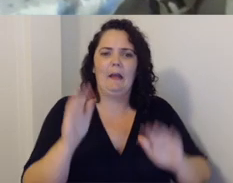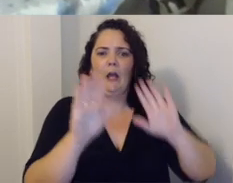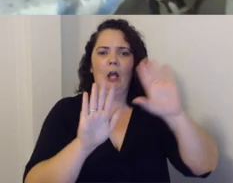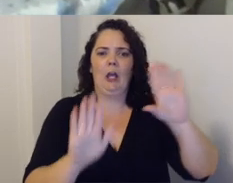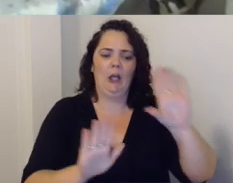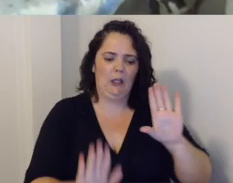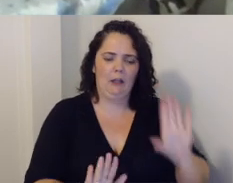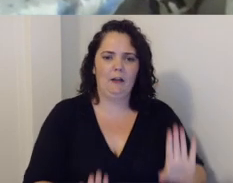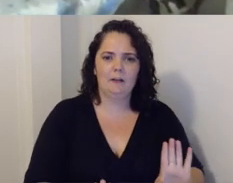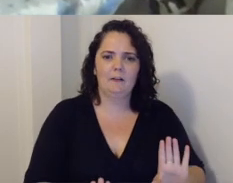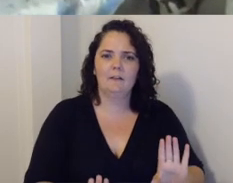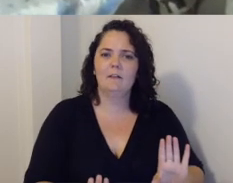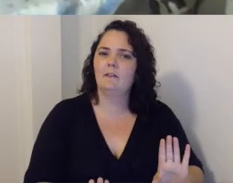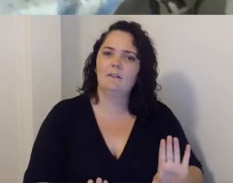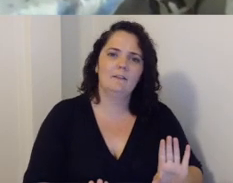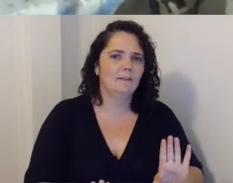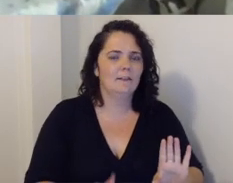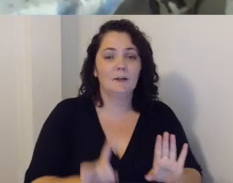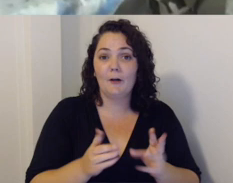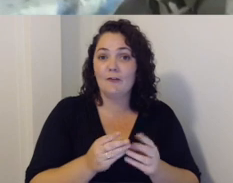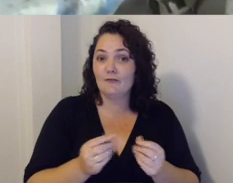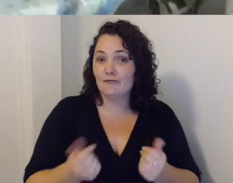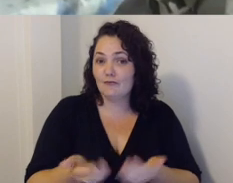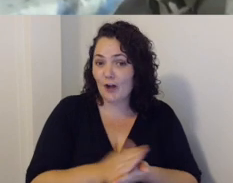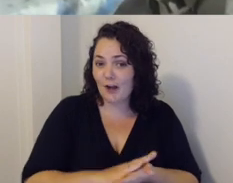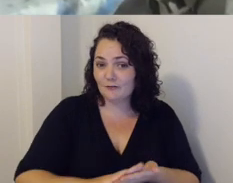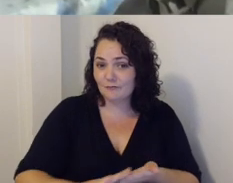but part of this working in dry ground and looking at the Rococo and looking at